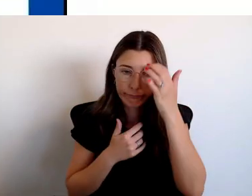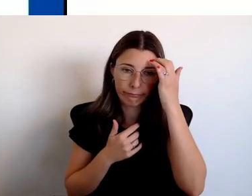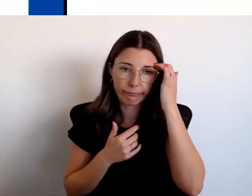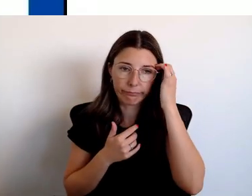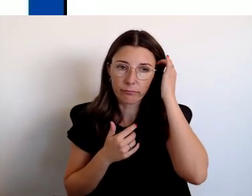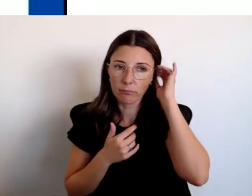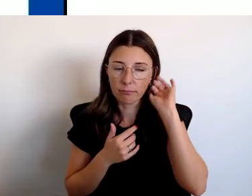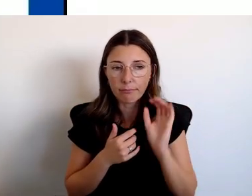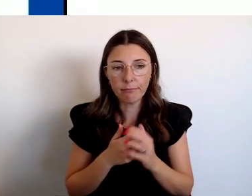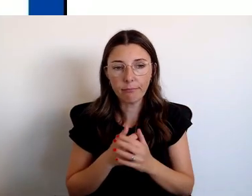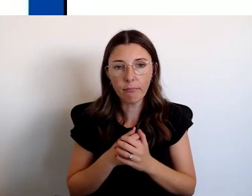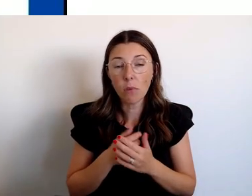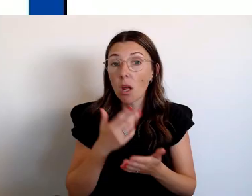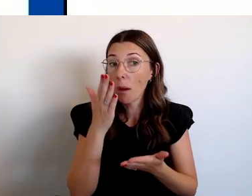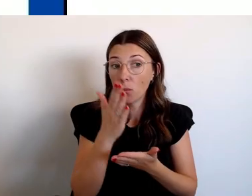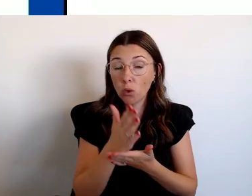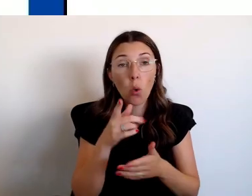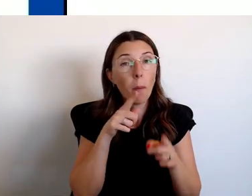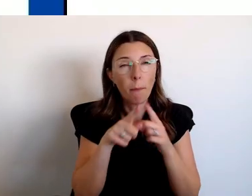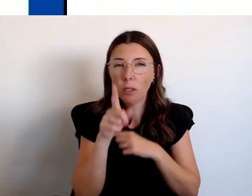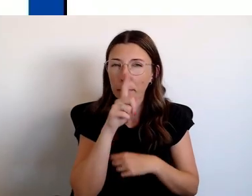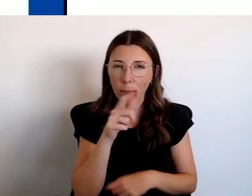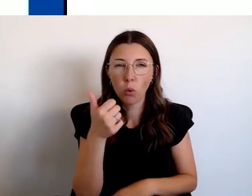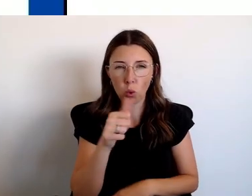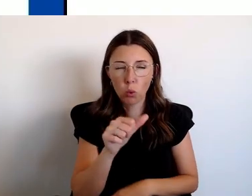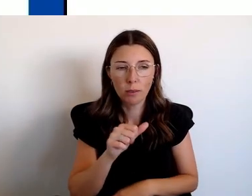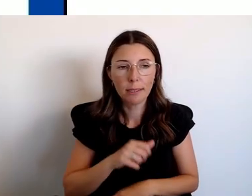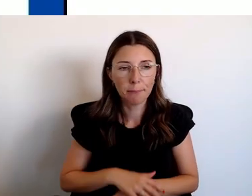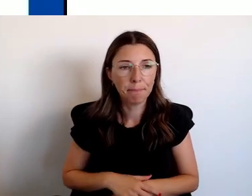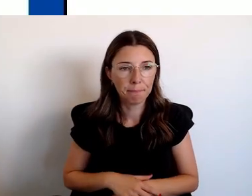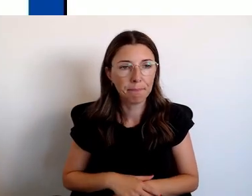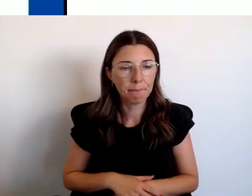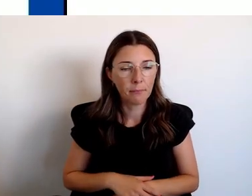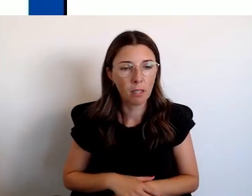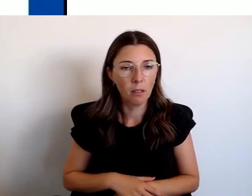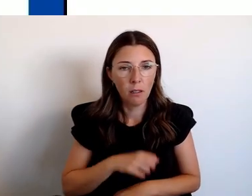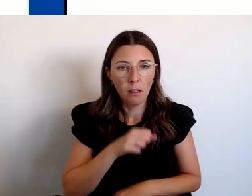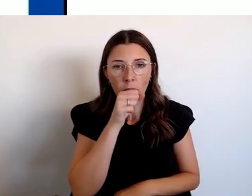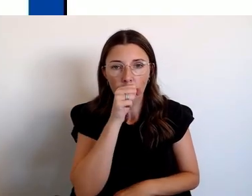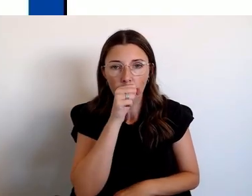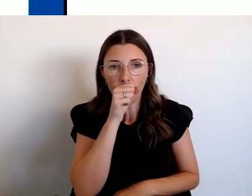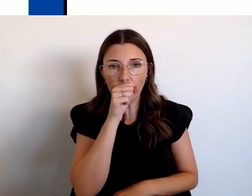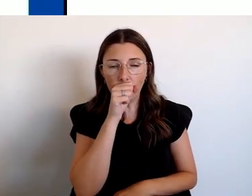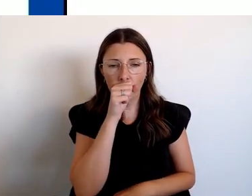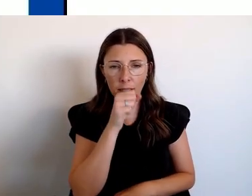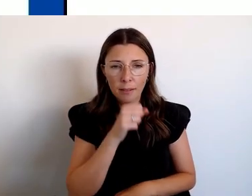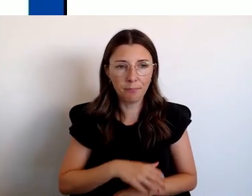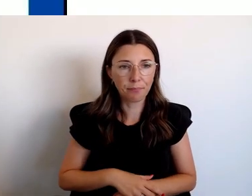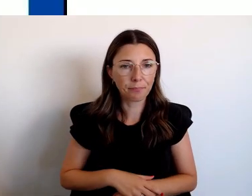I'm sure that, again, is a feature that most people are using, perhaps now going into territory that's a little bit more novel.